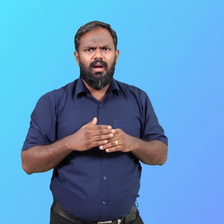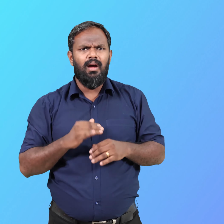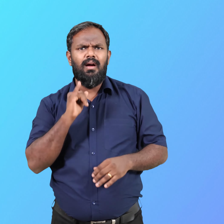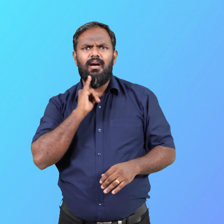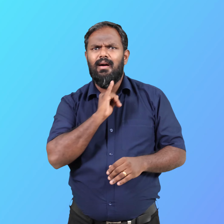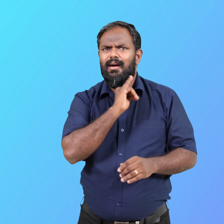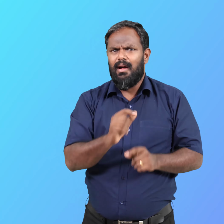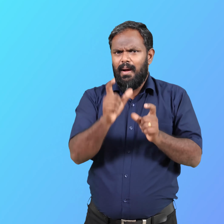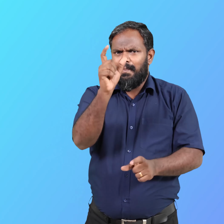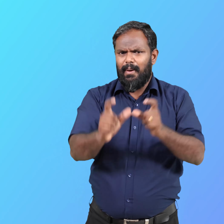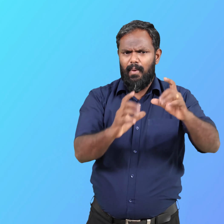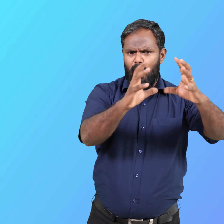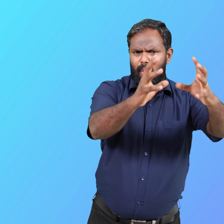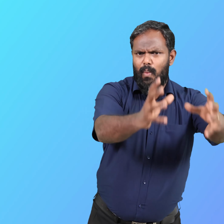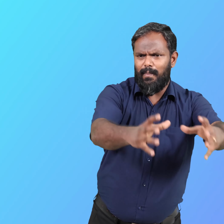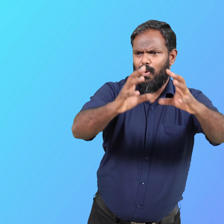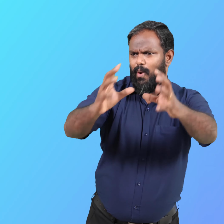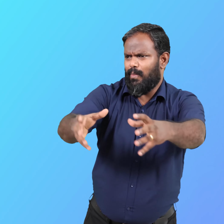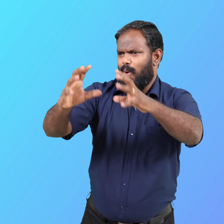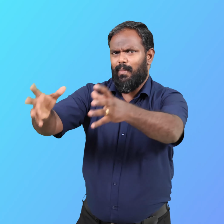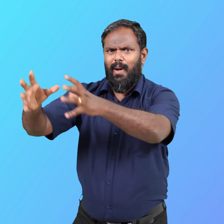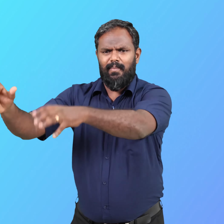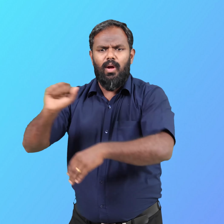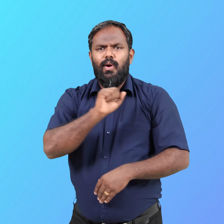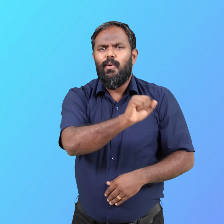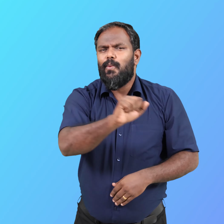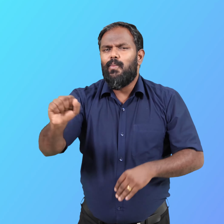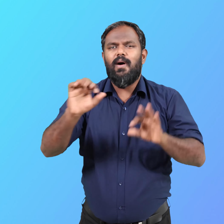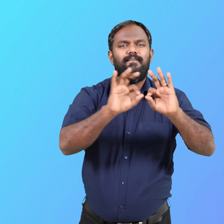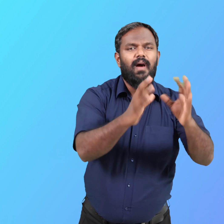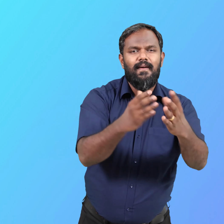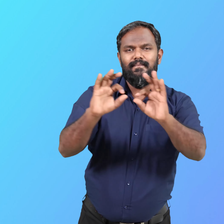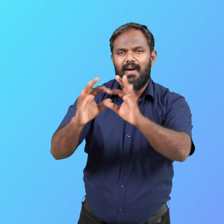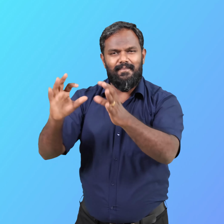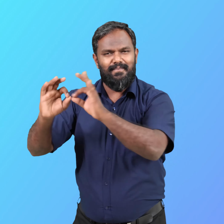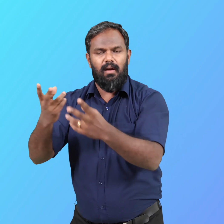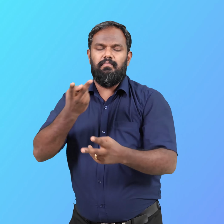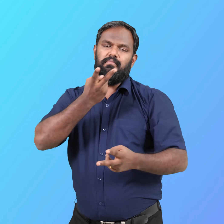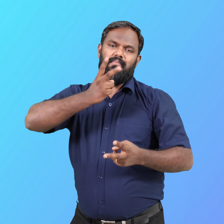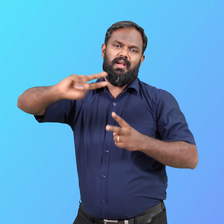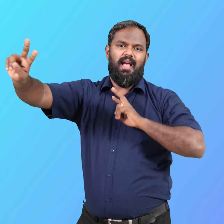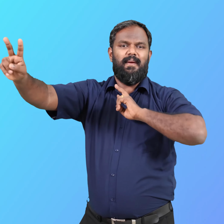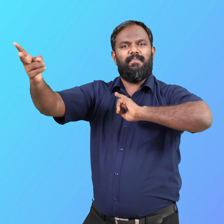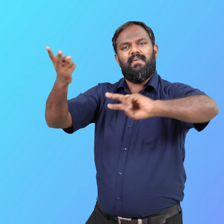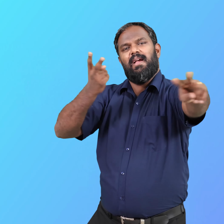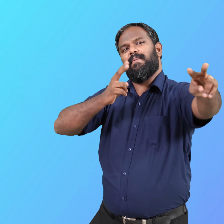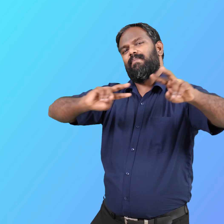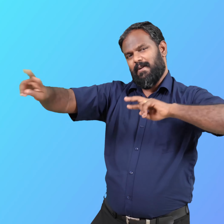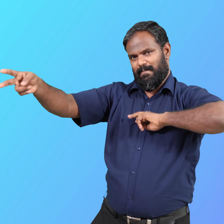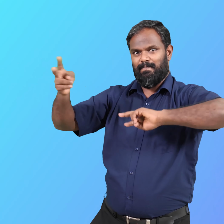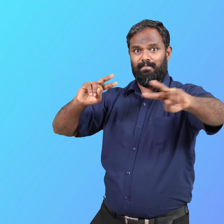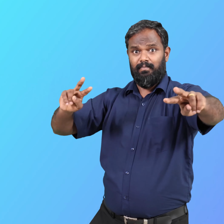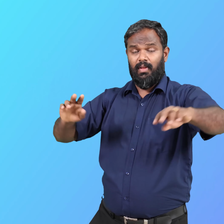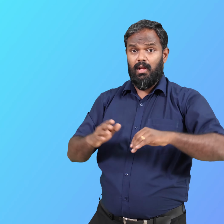Then the Israelites went home. They went to their own land and tribe.